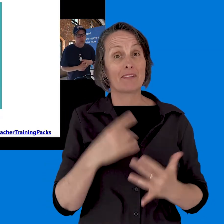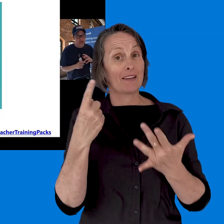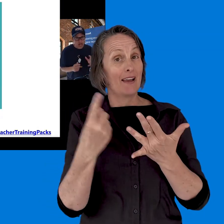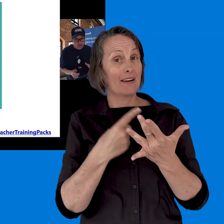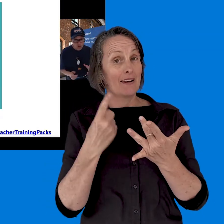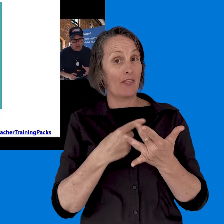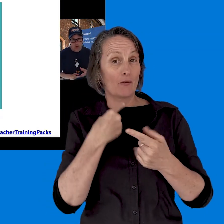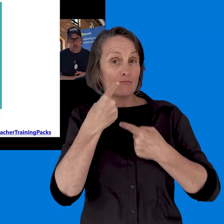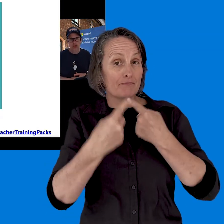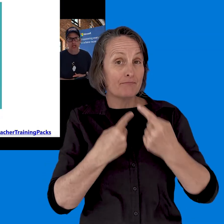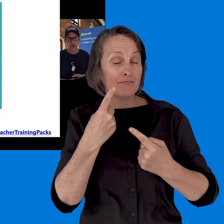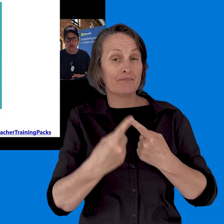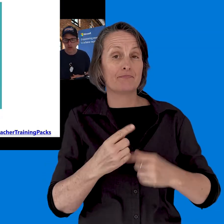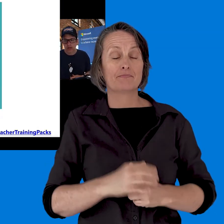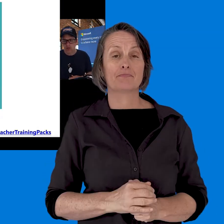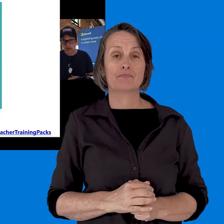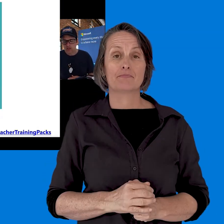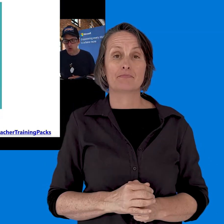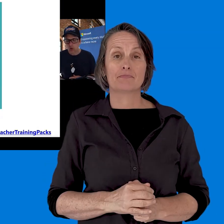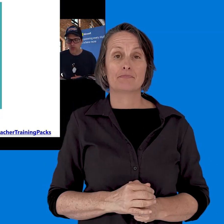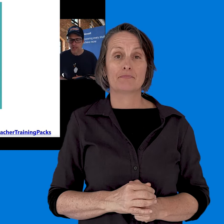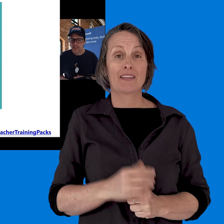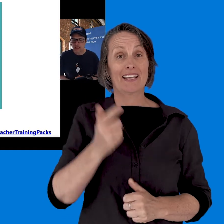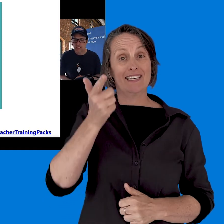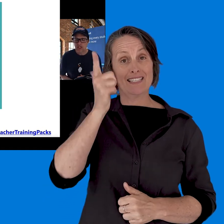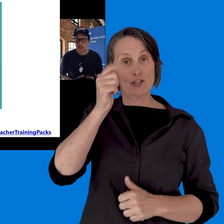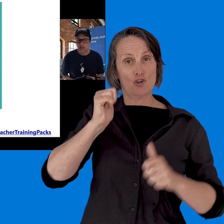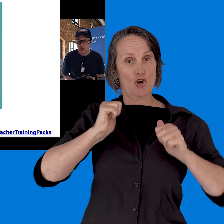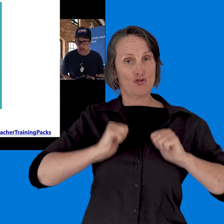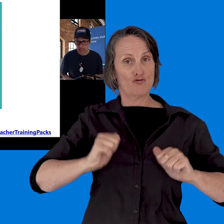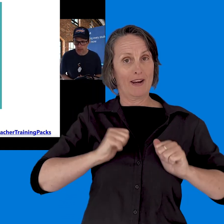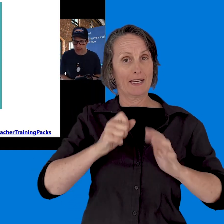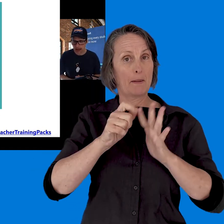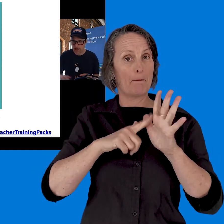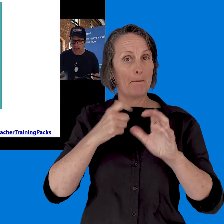Now, another one I wanna share with you is what's called the teacher training packs,